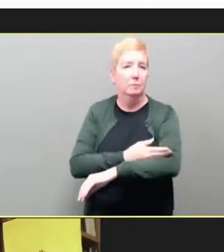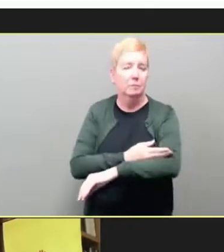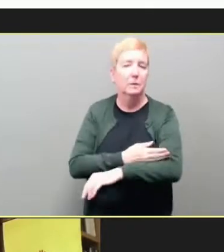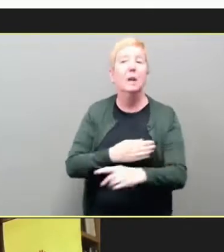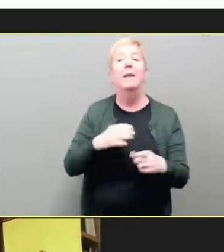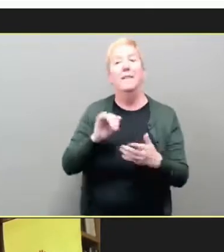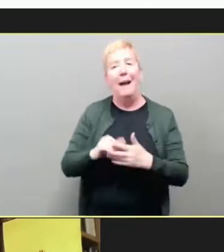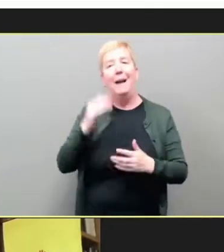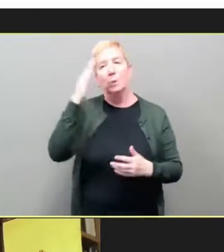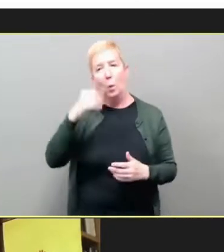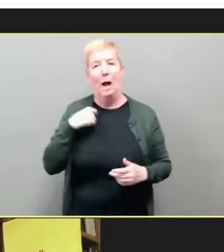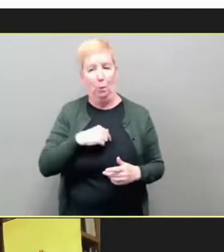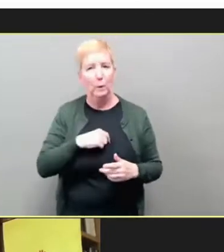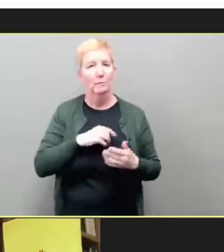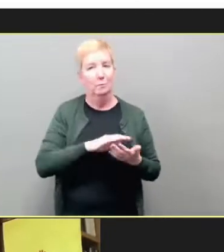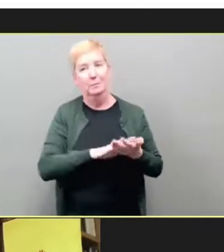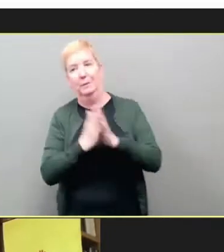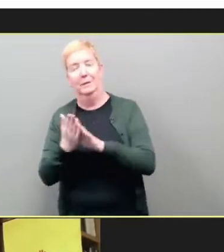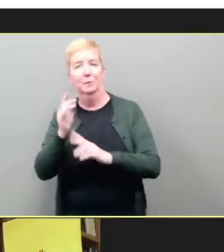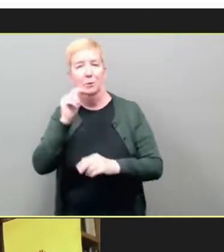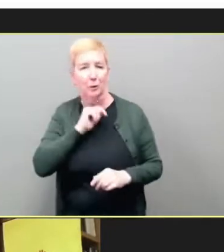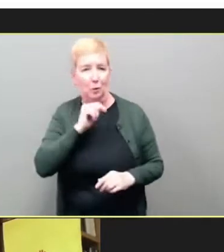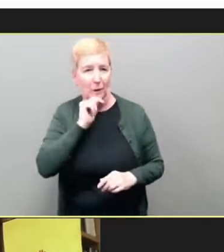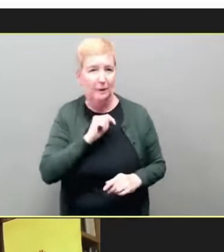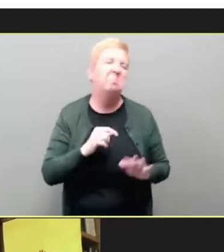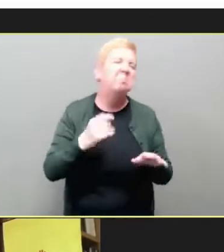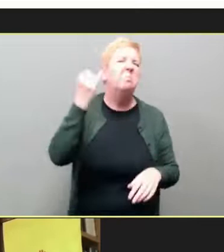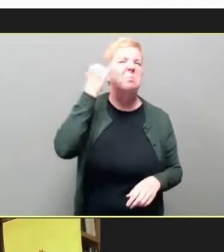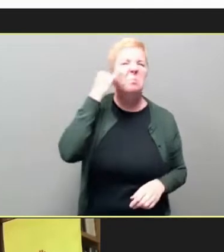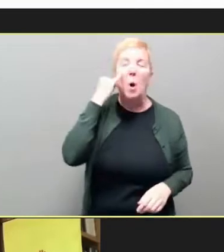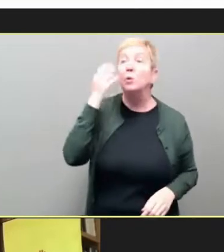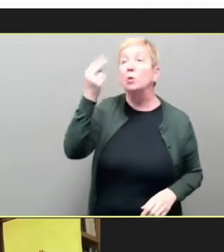If new Mexico have been one of those states, it was doing the worst in